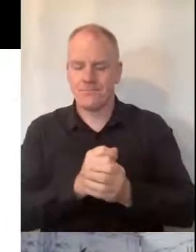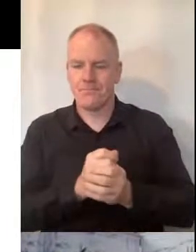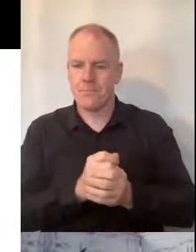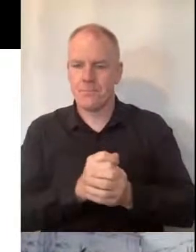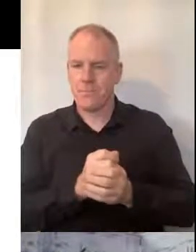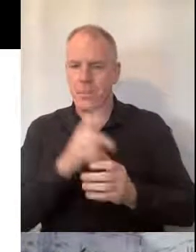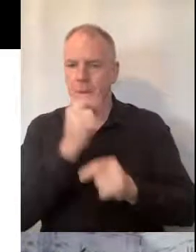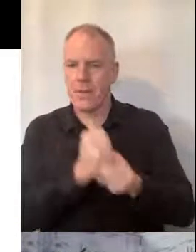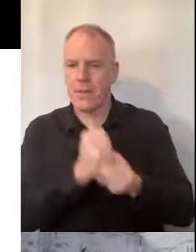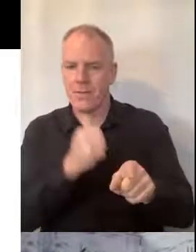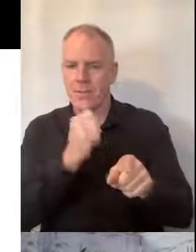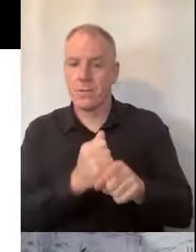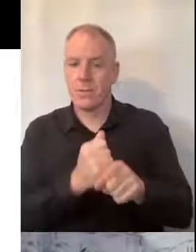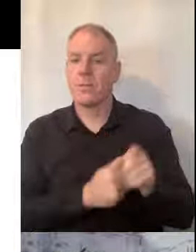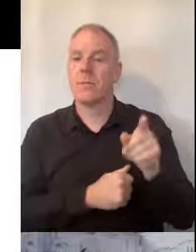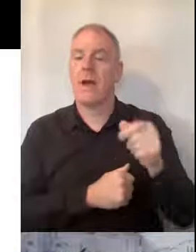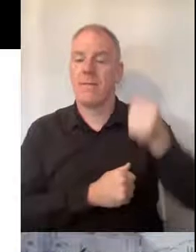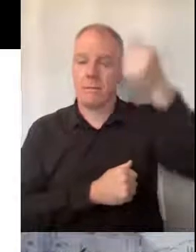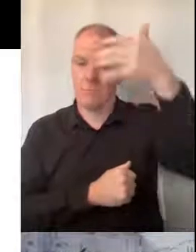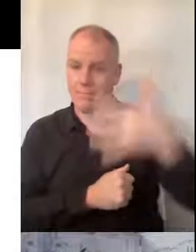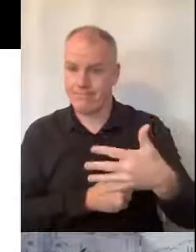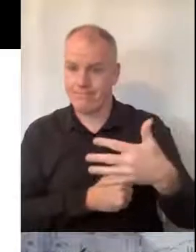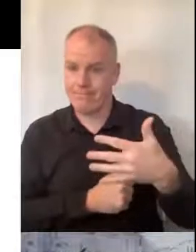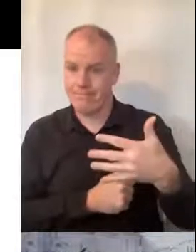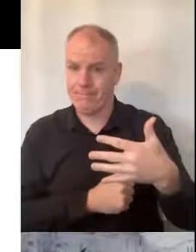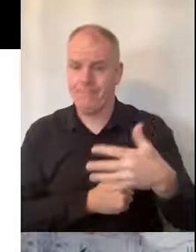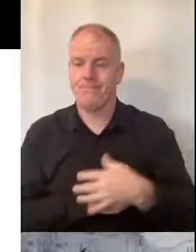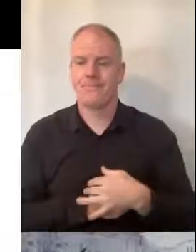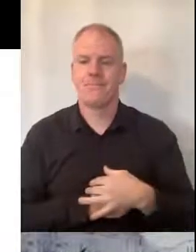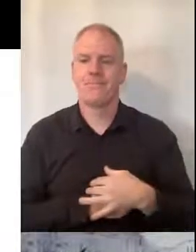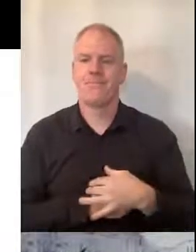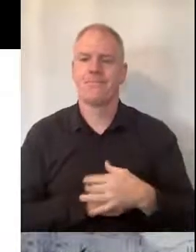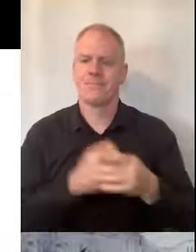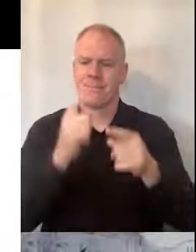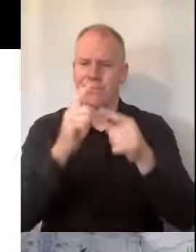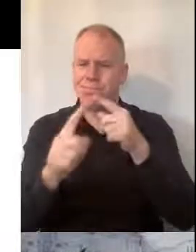We have a number of. Various frameworks, theories,